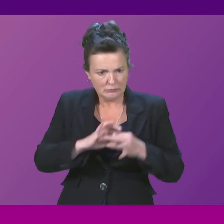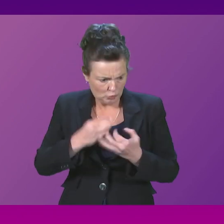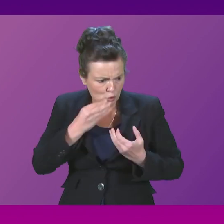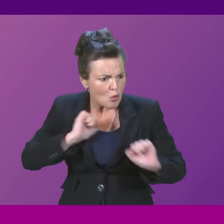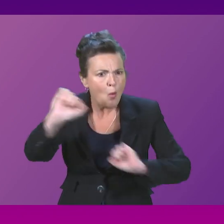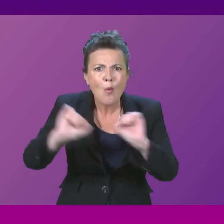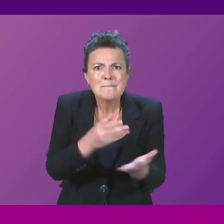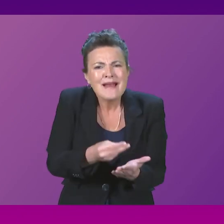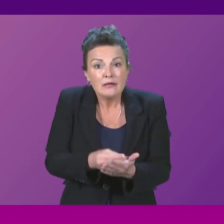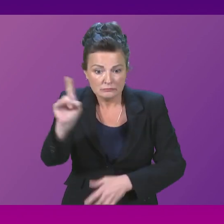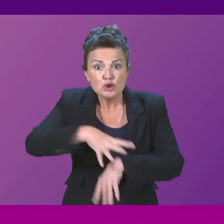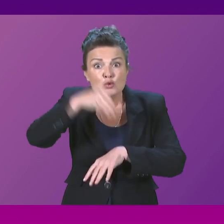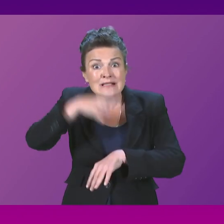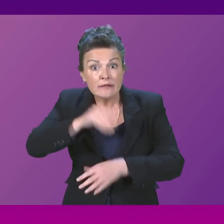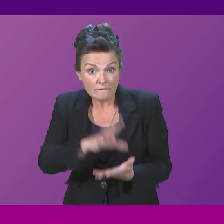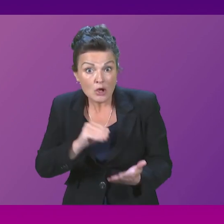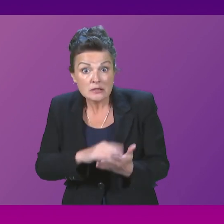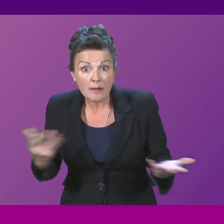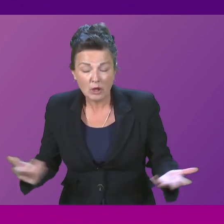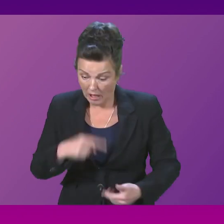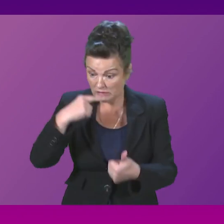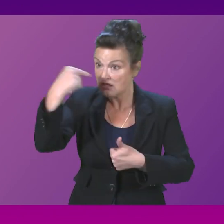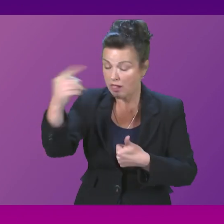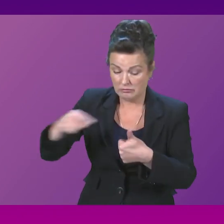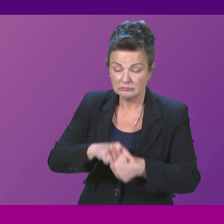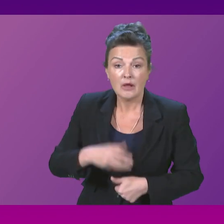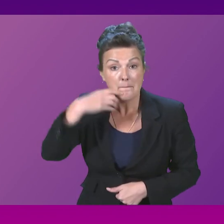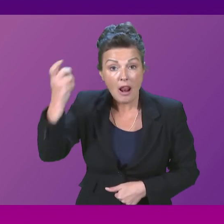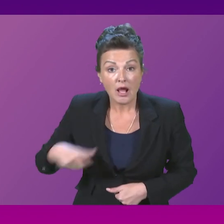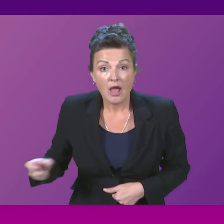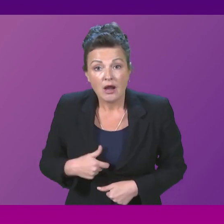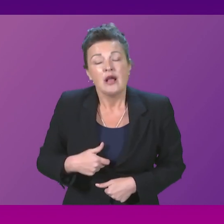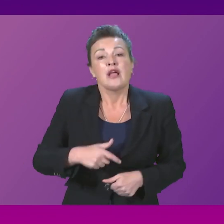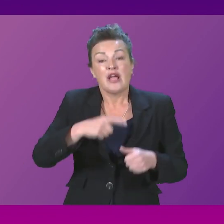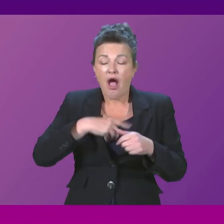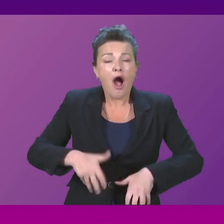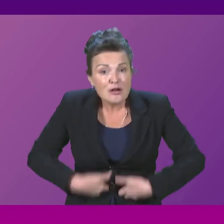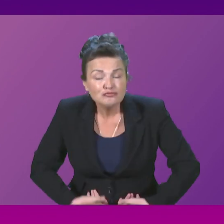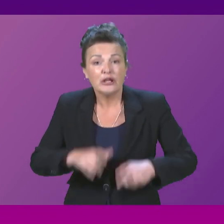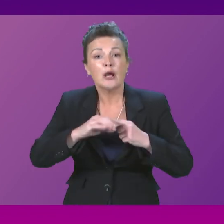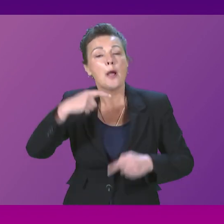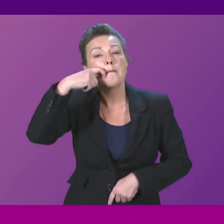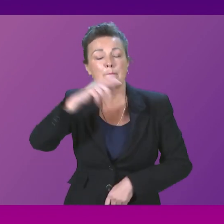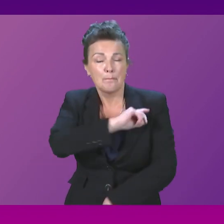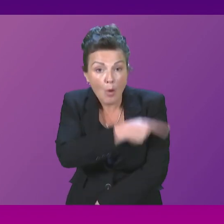I am being asked to name them: Bulgaria, Hungary, Poland, Romania and Sweden, which has been